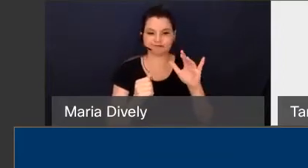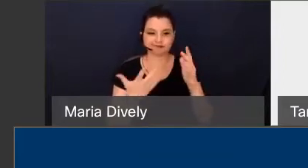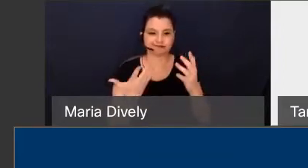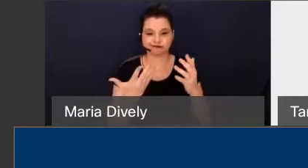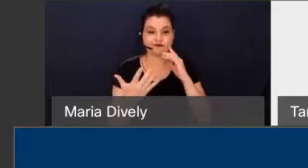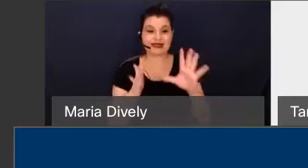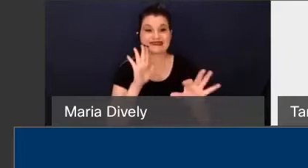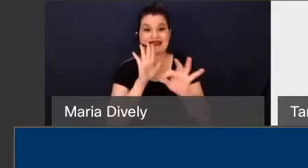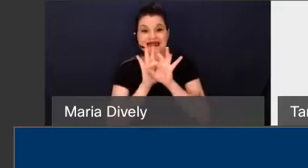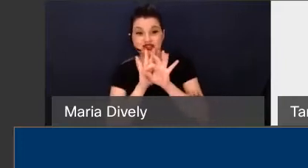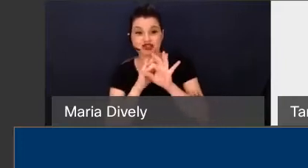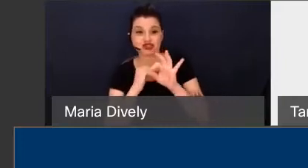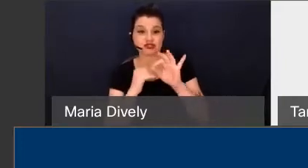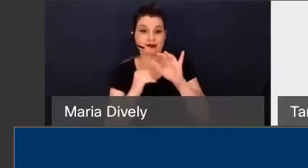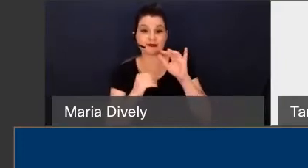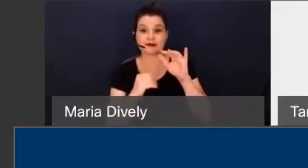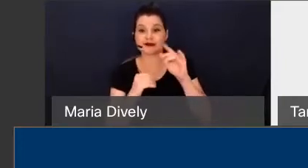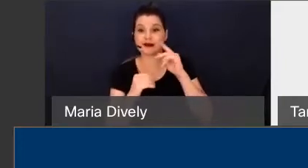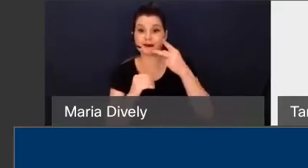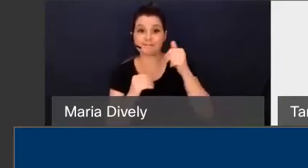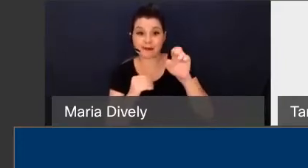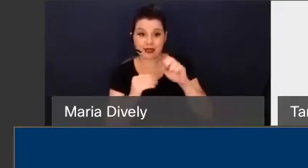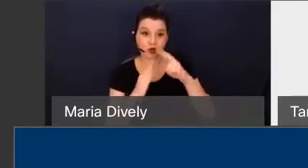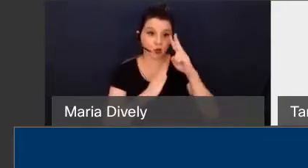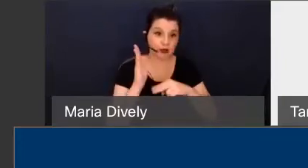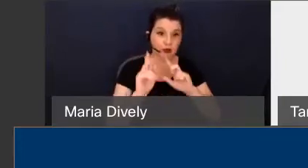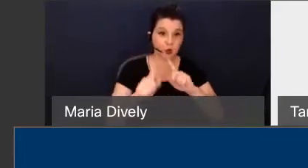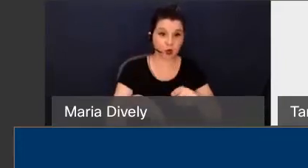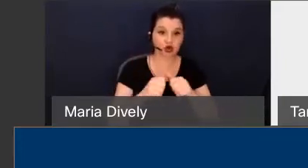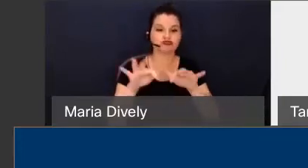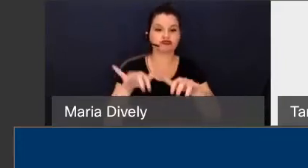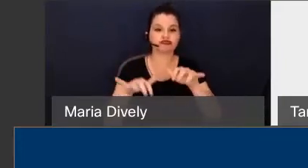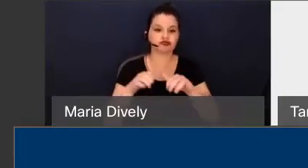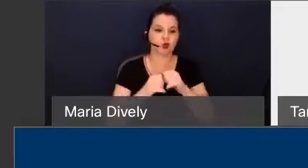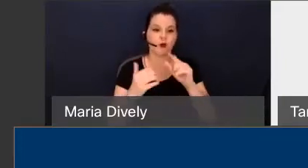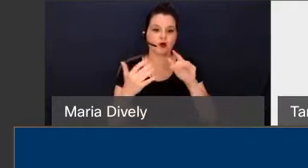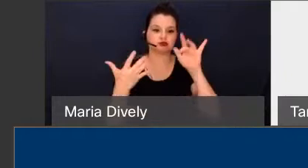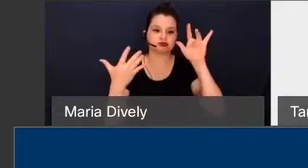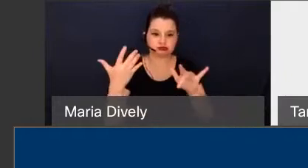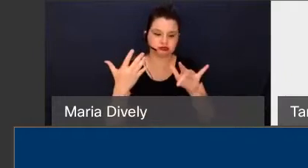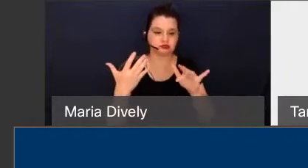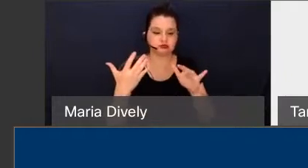just selection pane or reading order and then um, enter it that way. Or you can navigate down through, um,